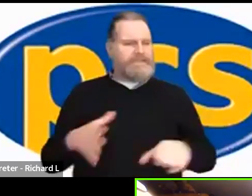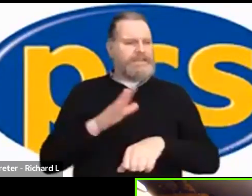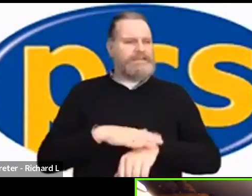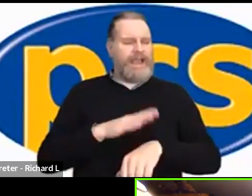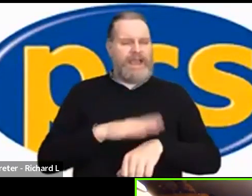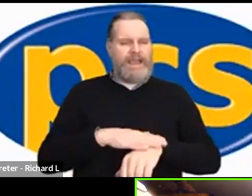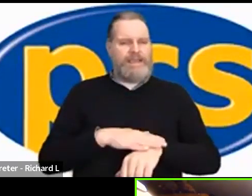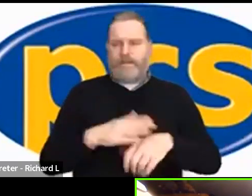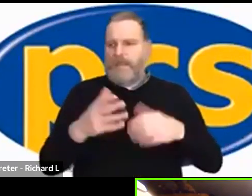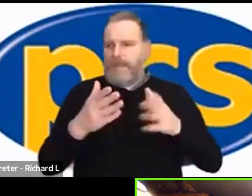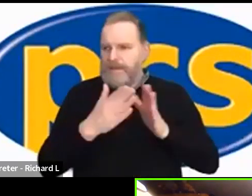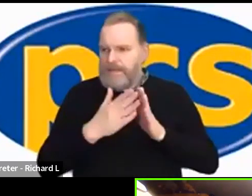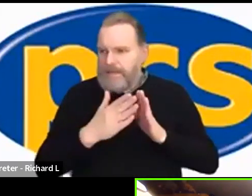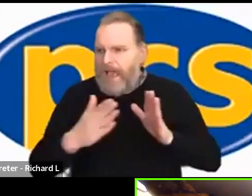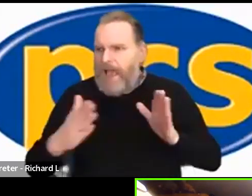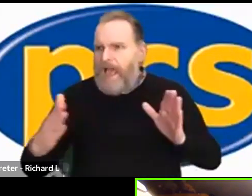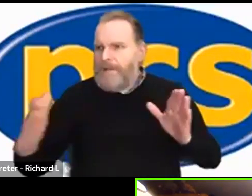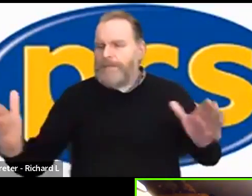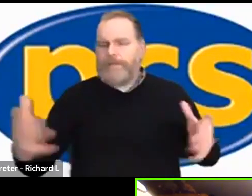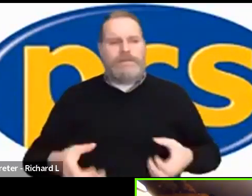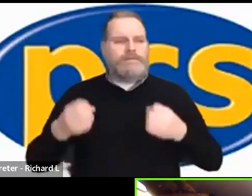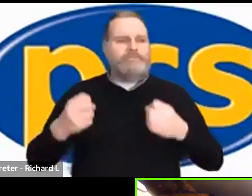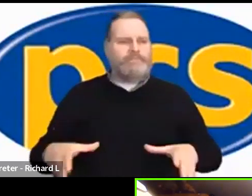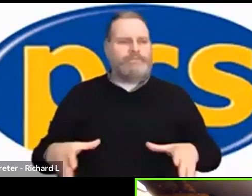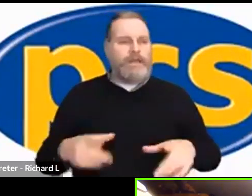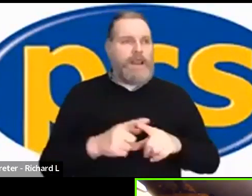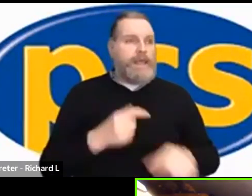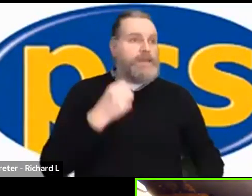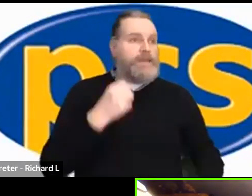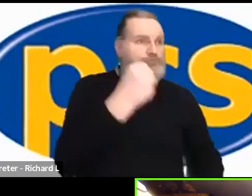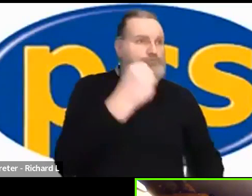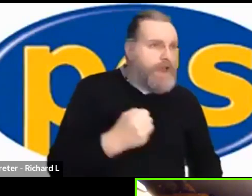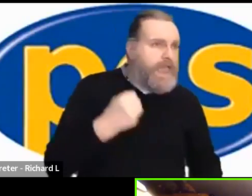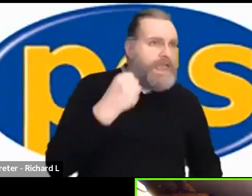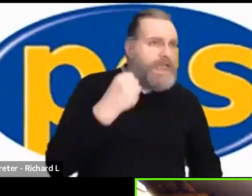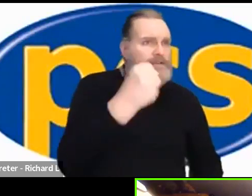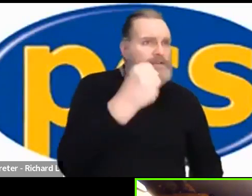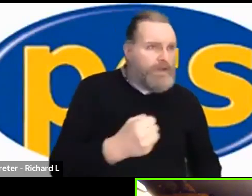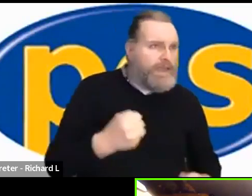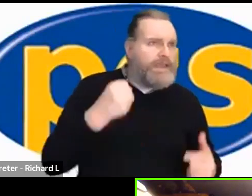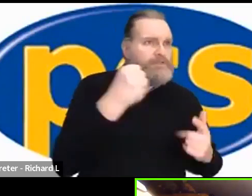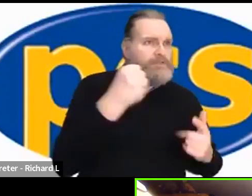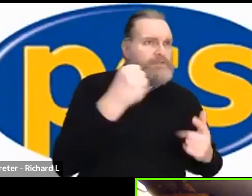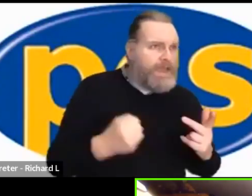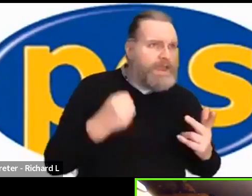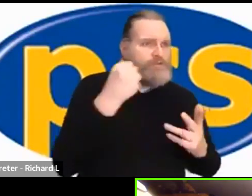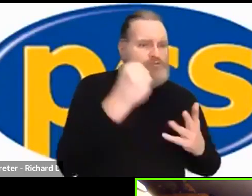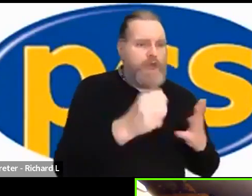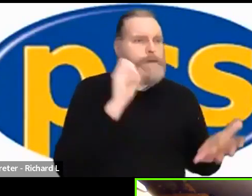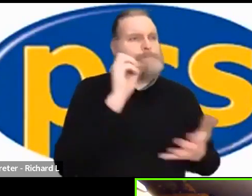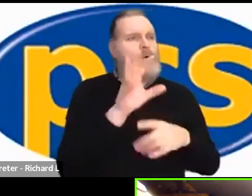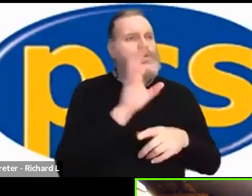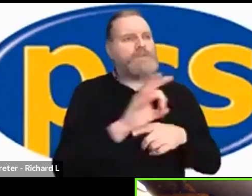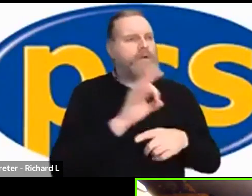strike o strike by having gaps in between strikes, trains between strikes, trains, and royal Mail Mail.